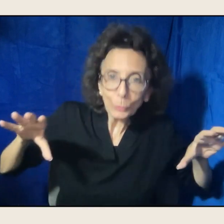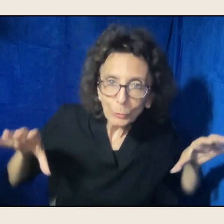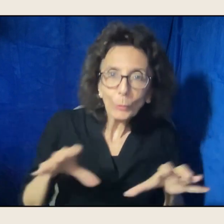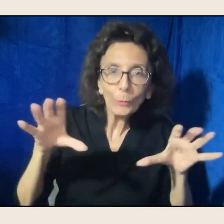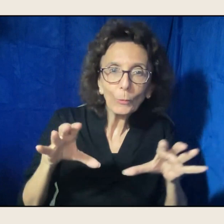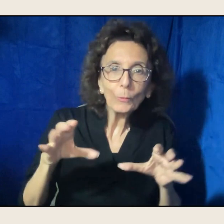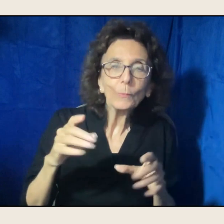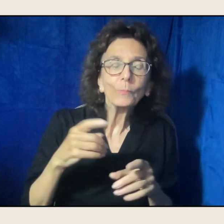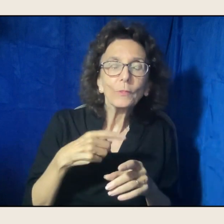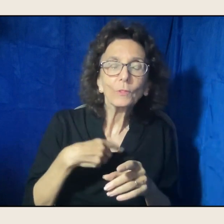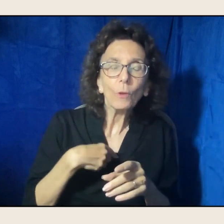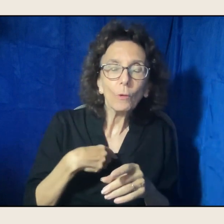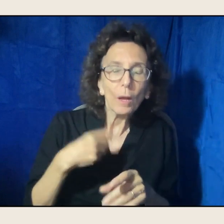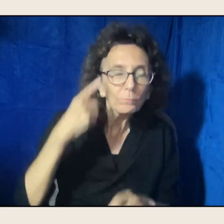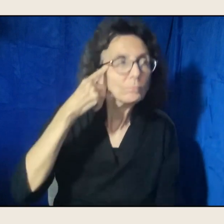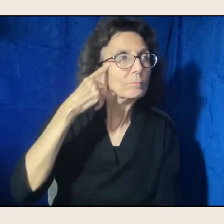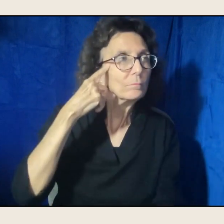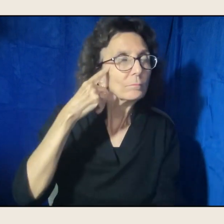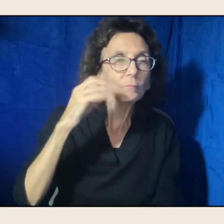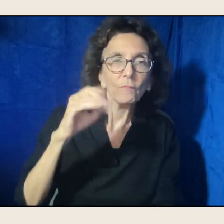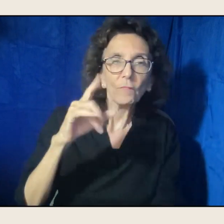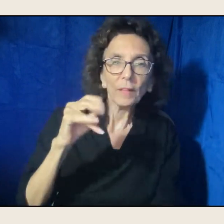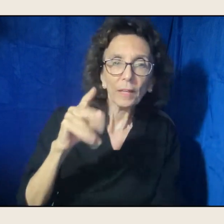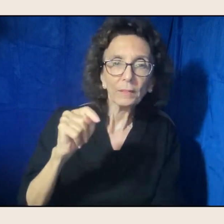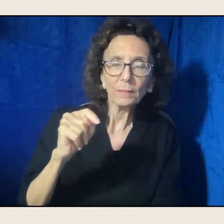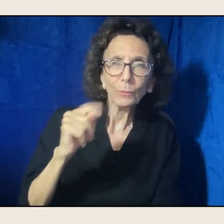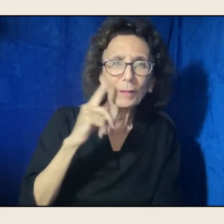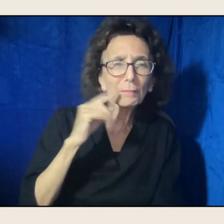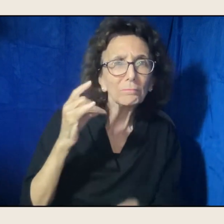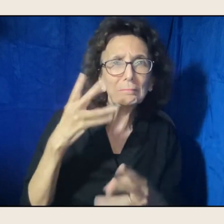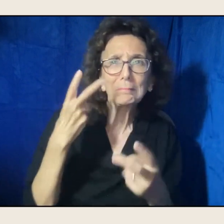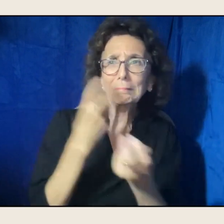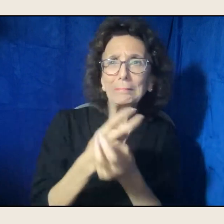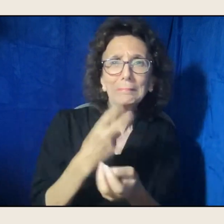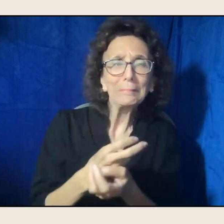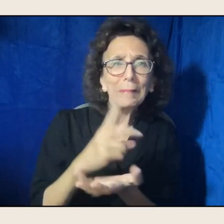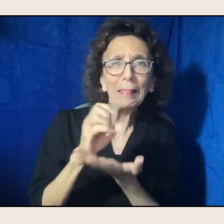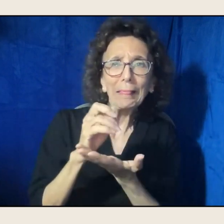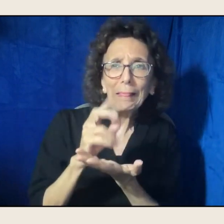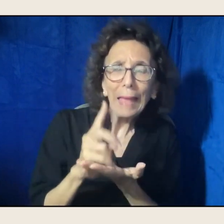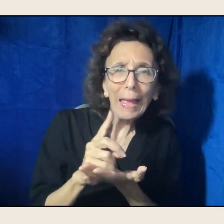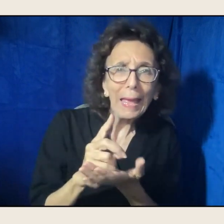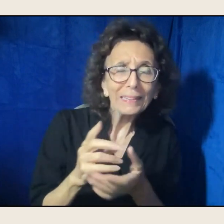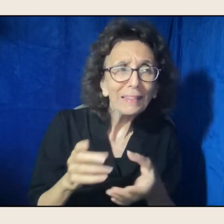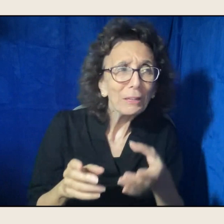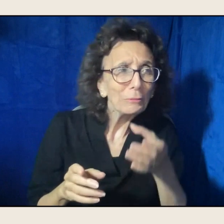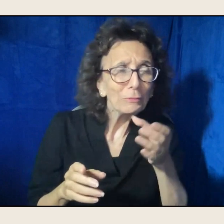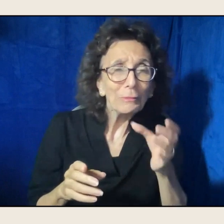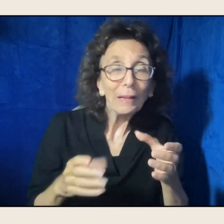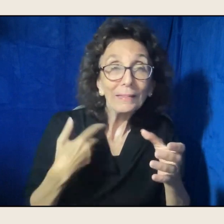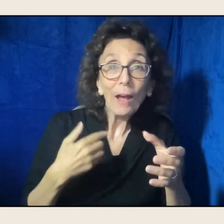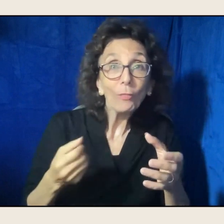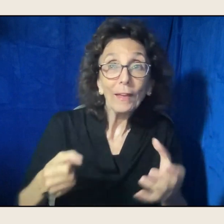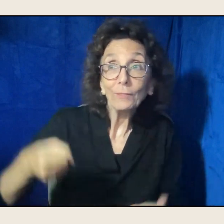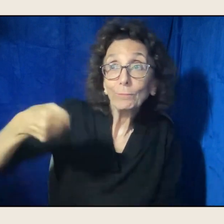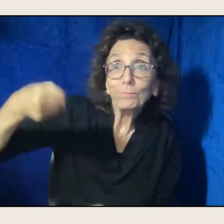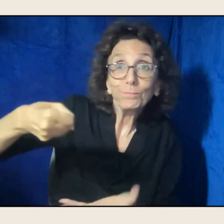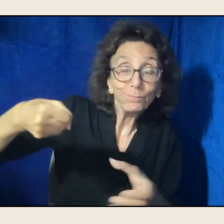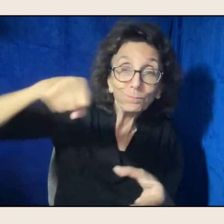because they had all the lead crisis there and they're having to drink out of plastic bottles. So I said, why don't we collect those plastic bottles